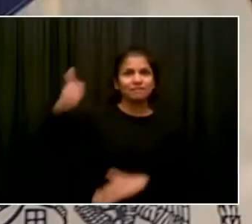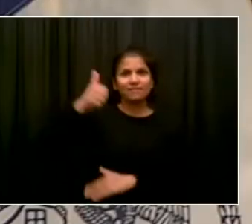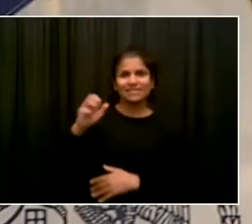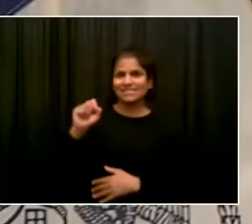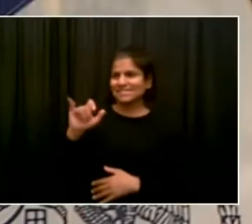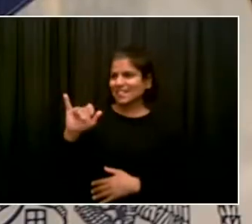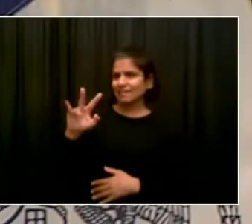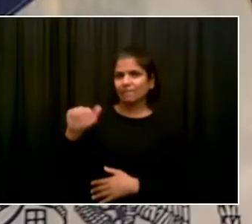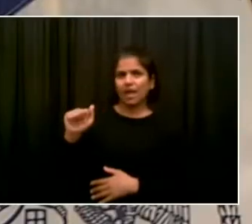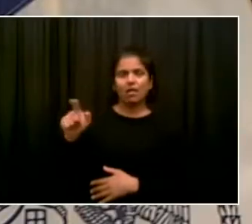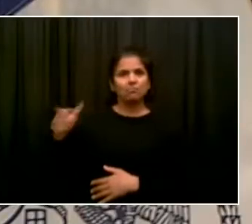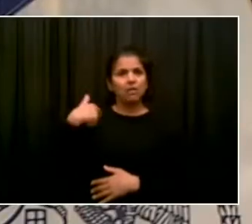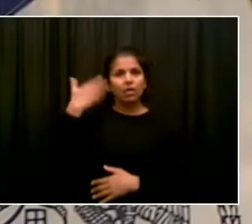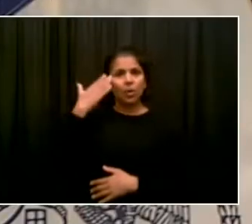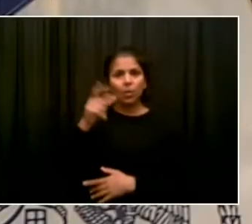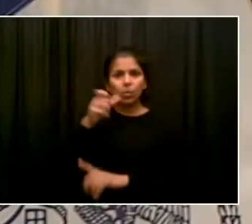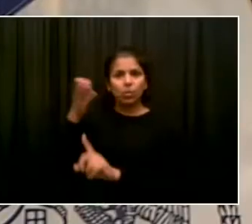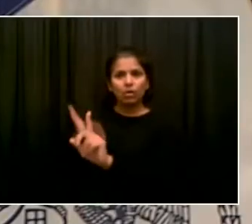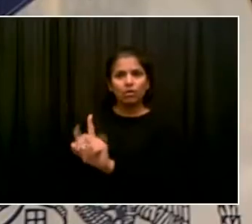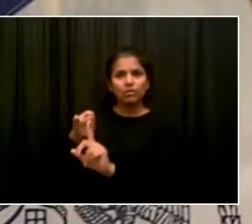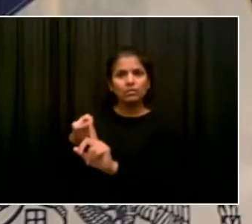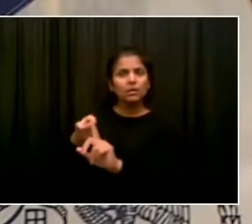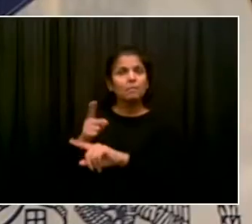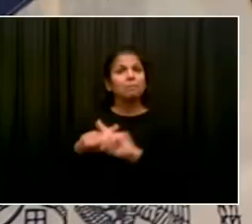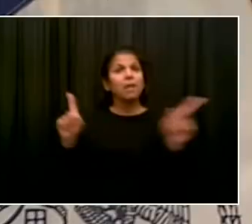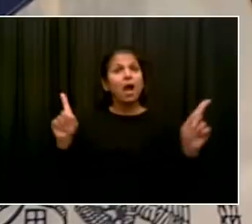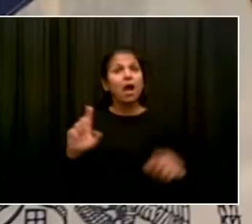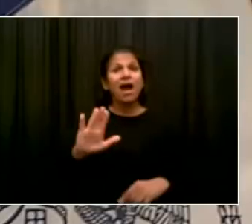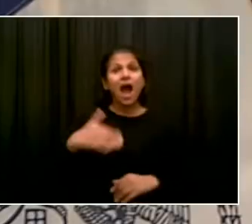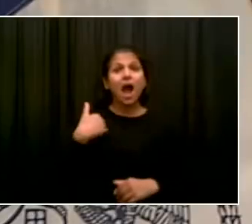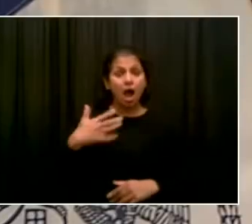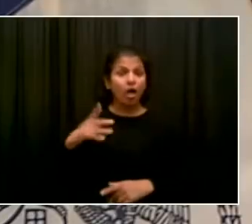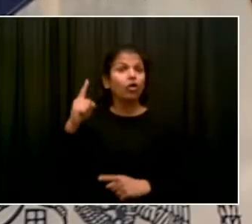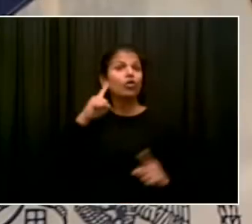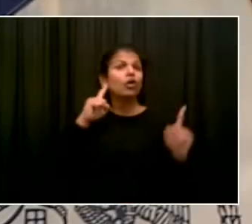I N'DOT KNOW THE NEW NOMINEE. I HEAR GREAT